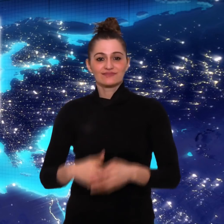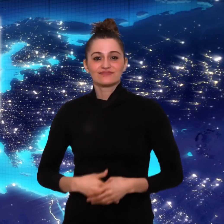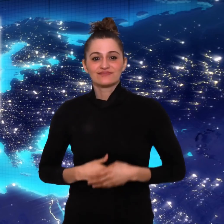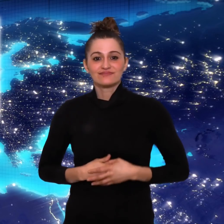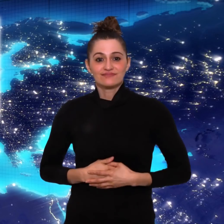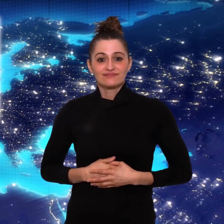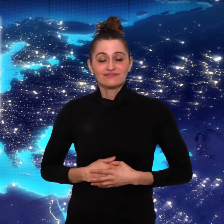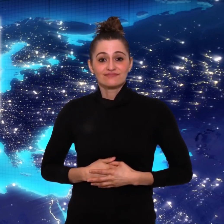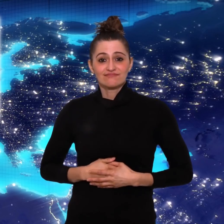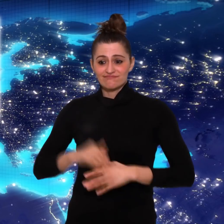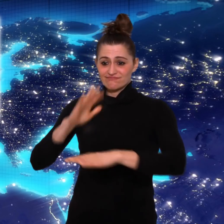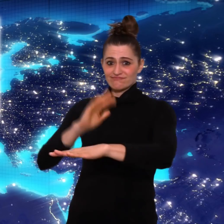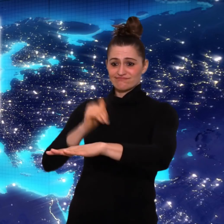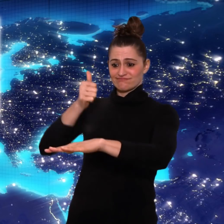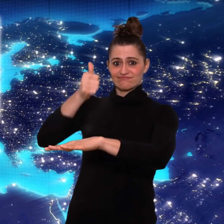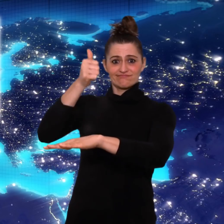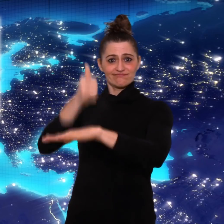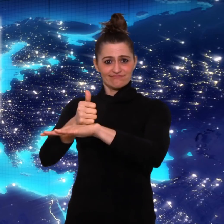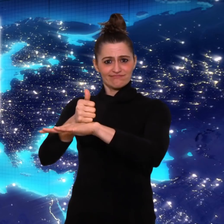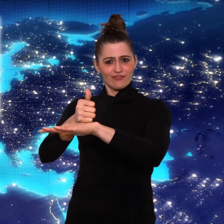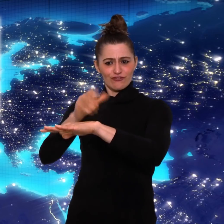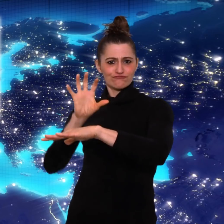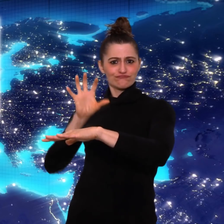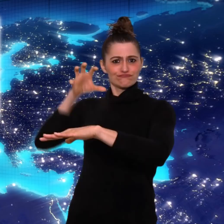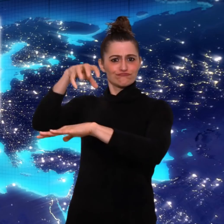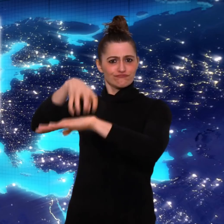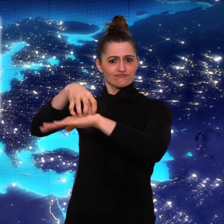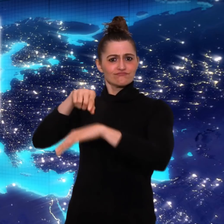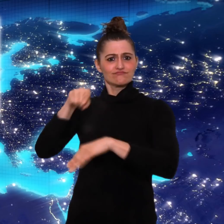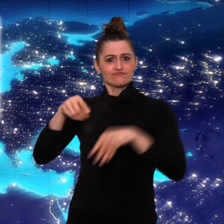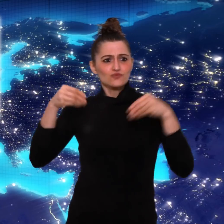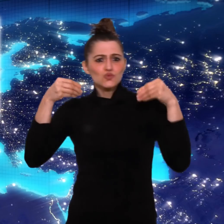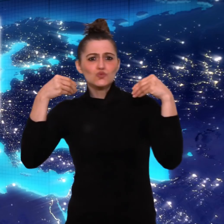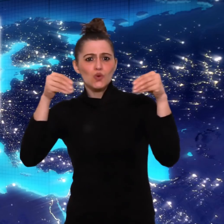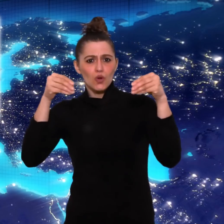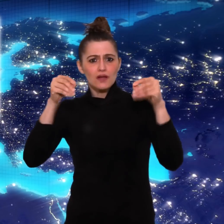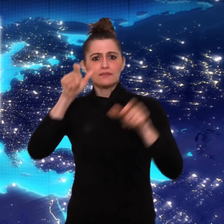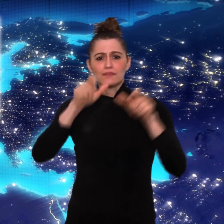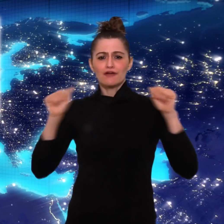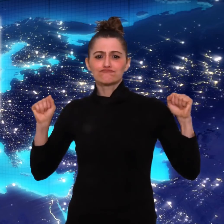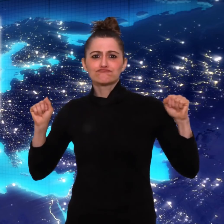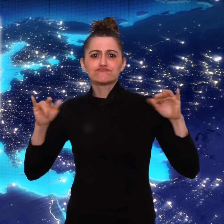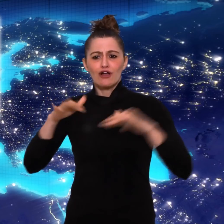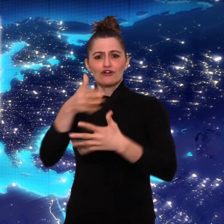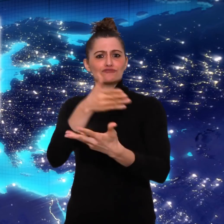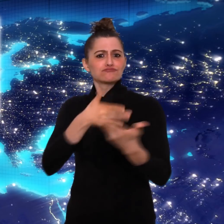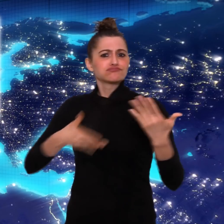D.C.on Tuesday. The primary mode